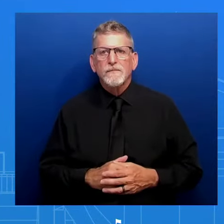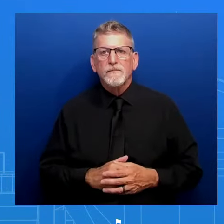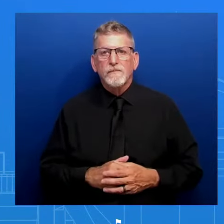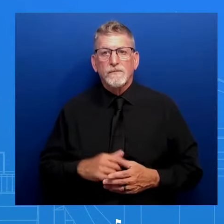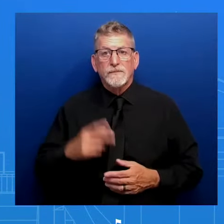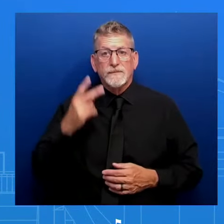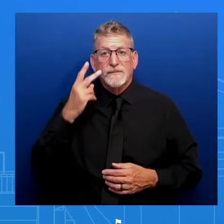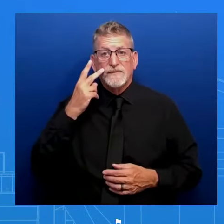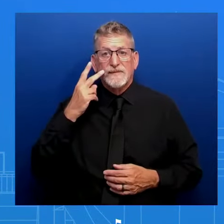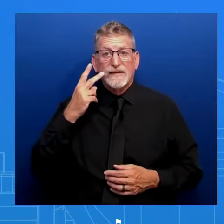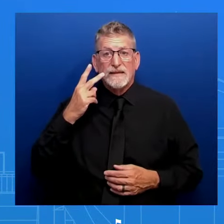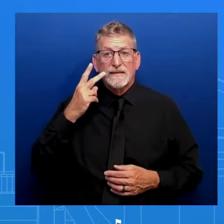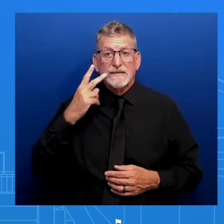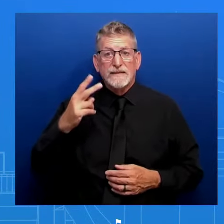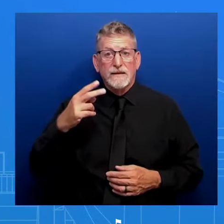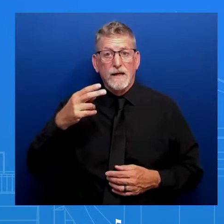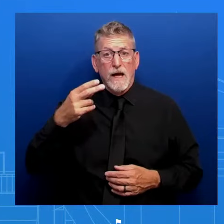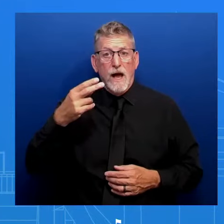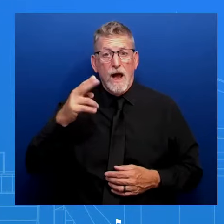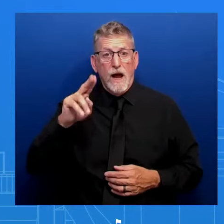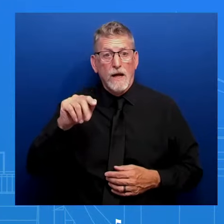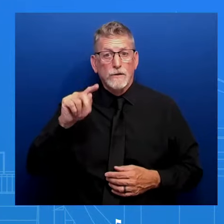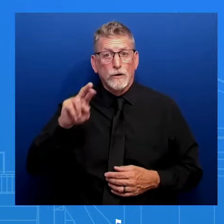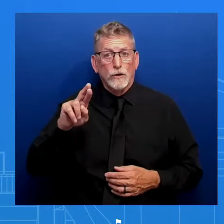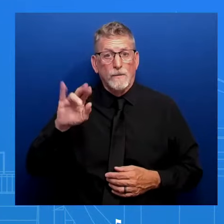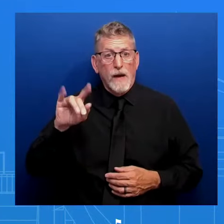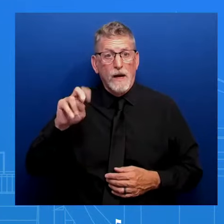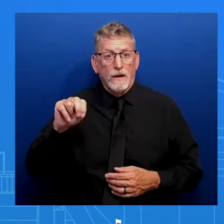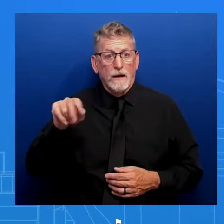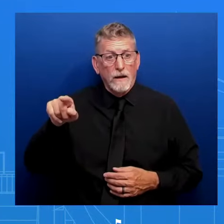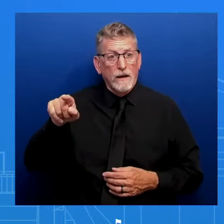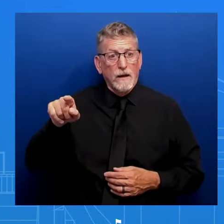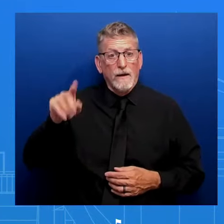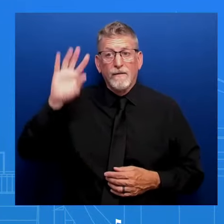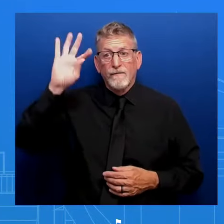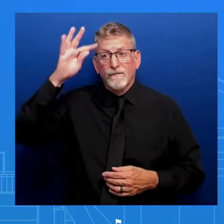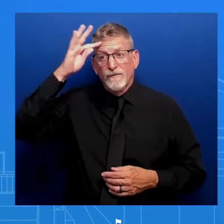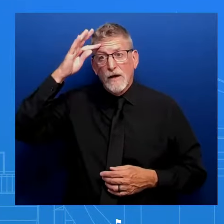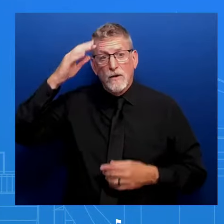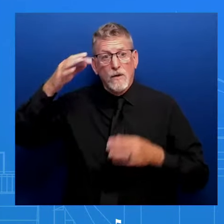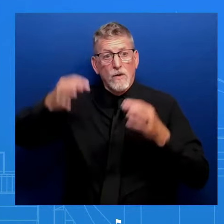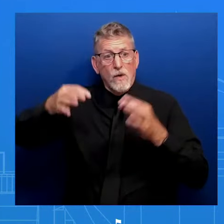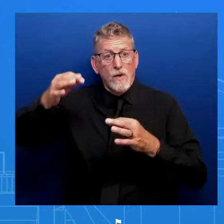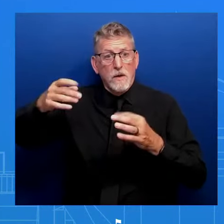Did he have any reaction that he has agreed to allow you to share with us? Ms. Jean-Pierre: So, I'll tell you this,